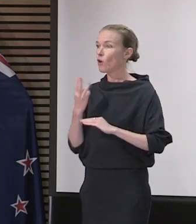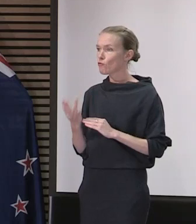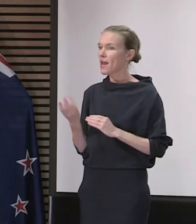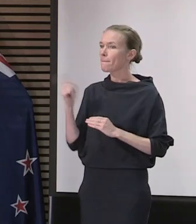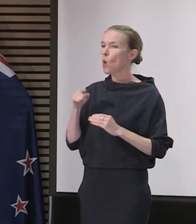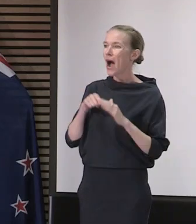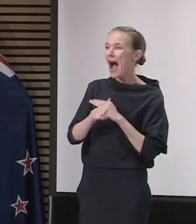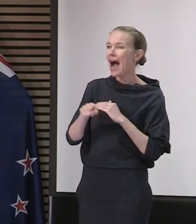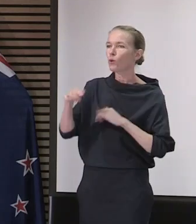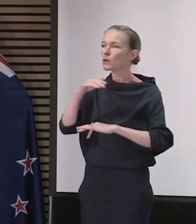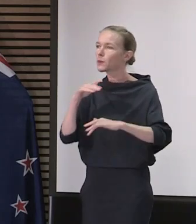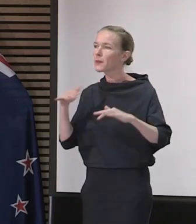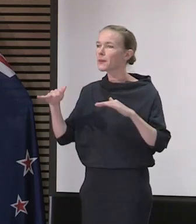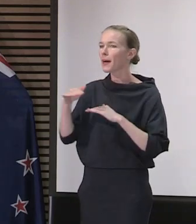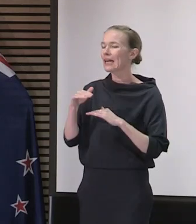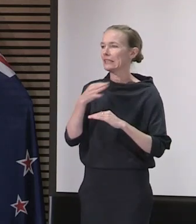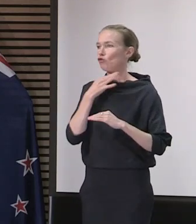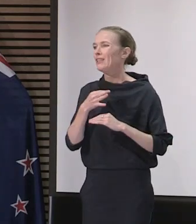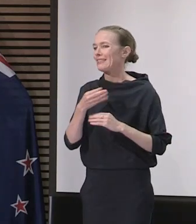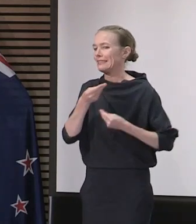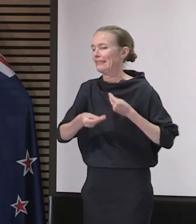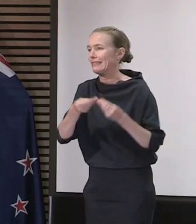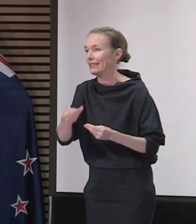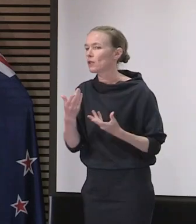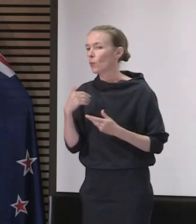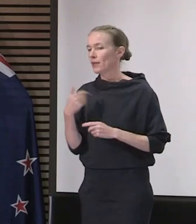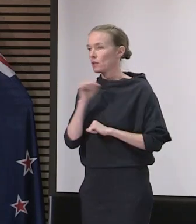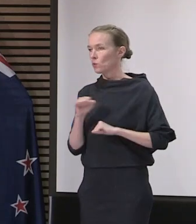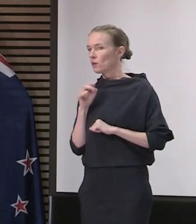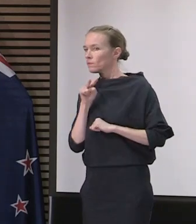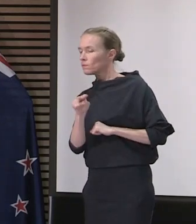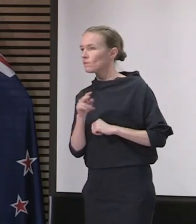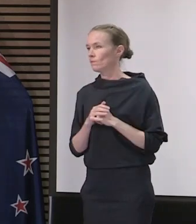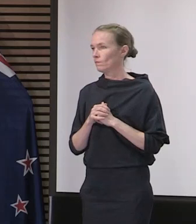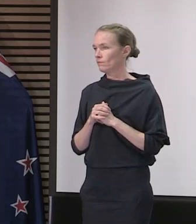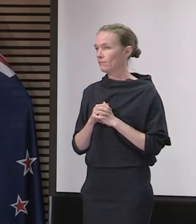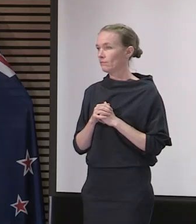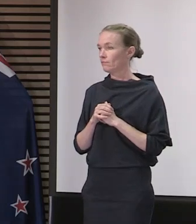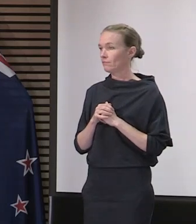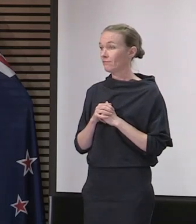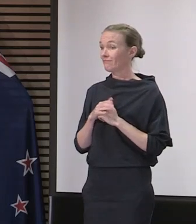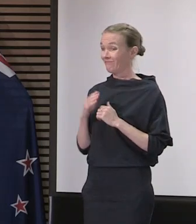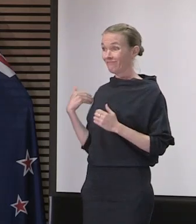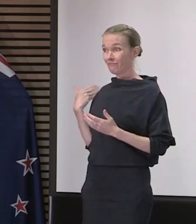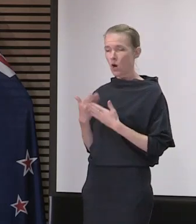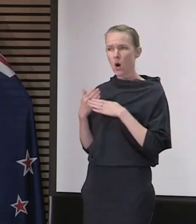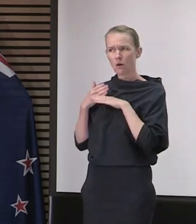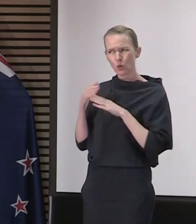of our shift from level four to level three. We cannot afford to squander all the